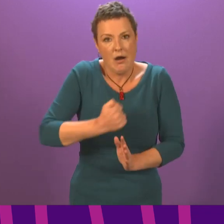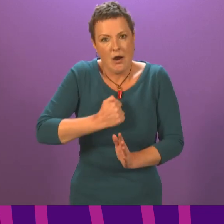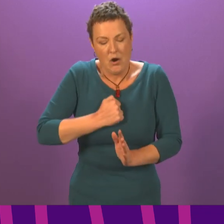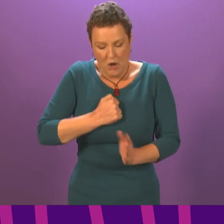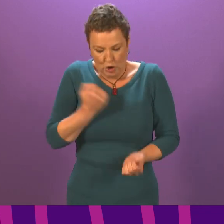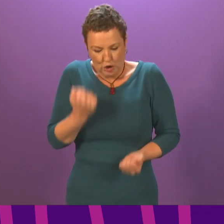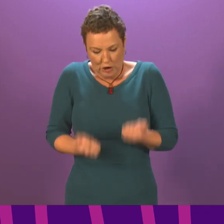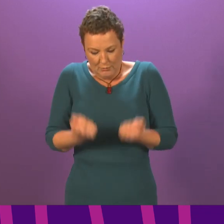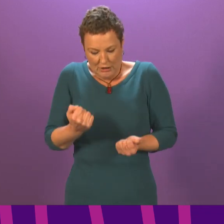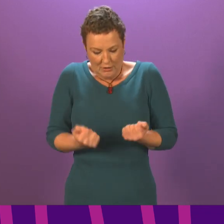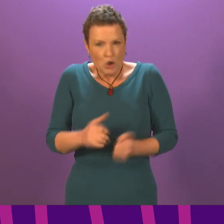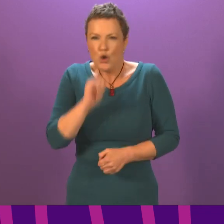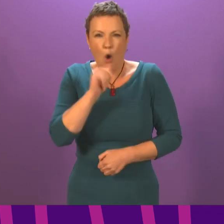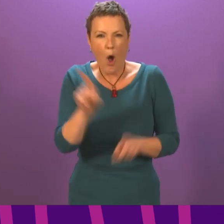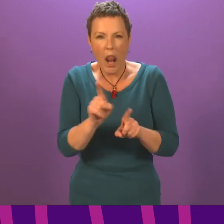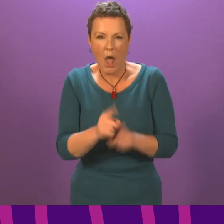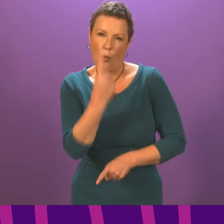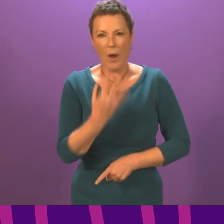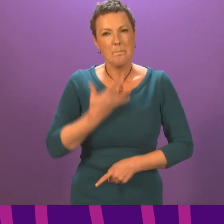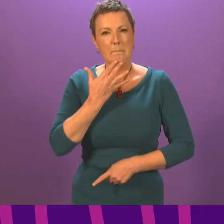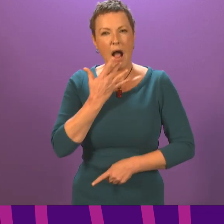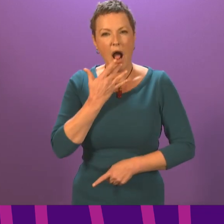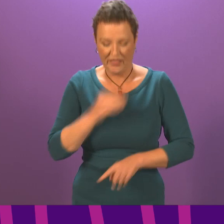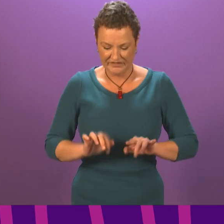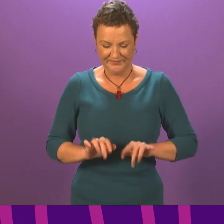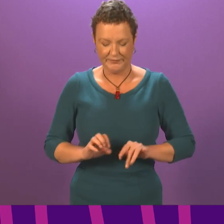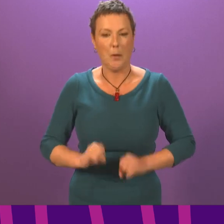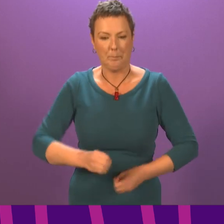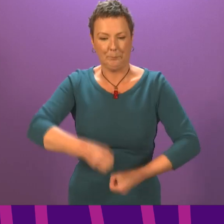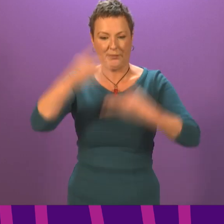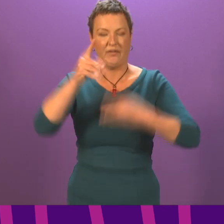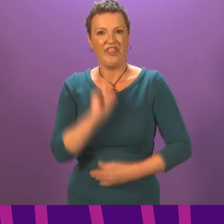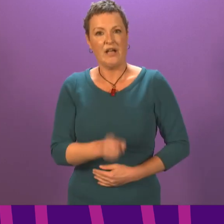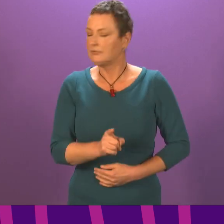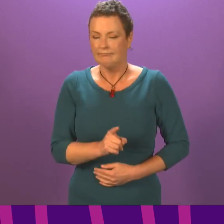not arrived at via a simple algorithm or on the basis of indicators alone. We require